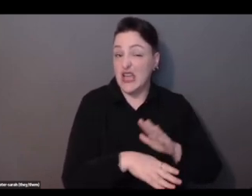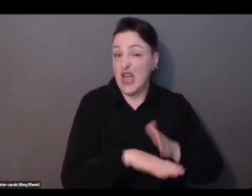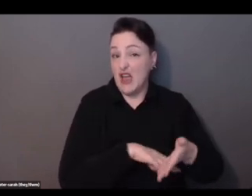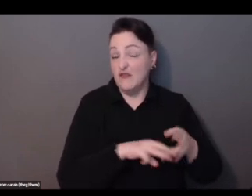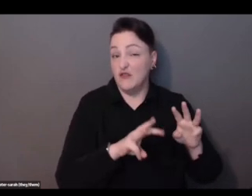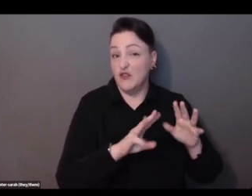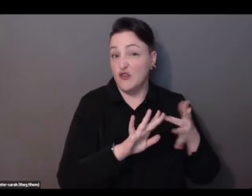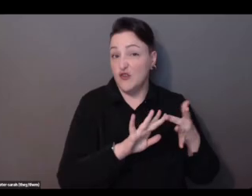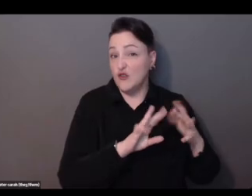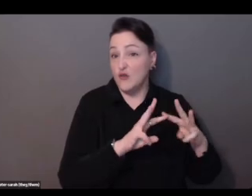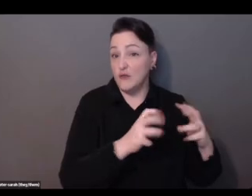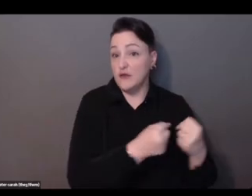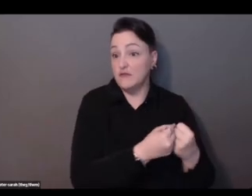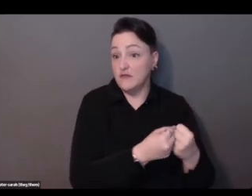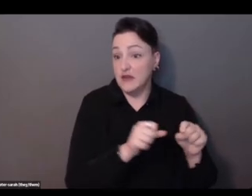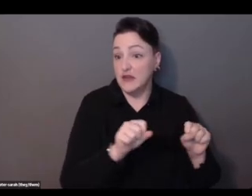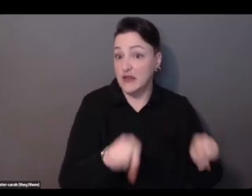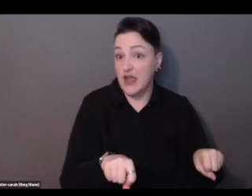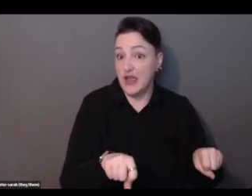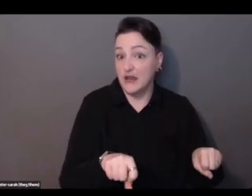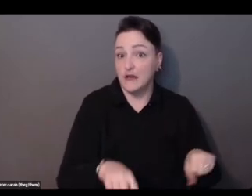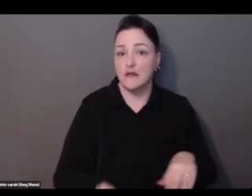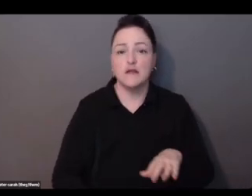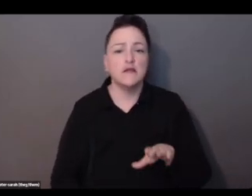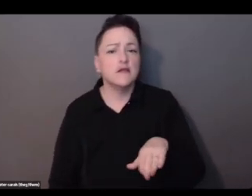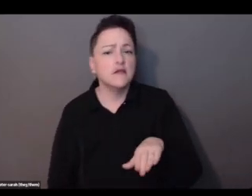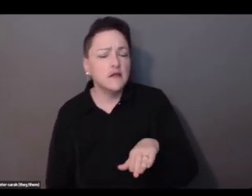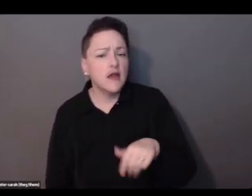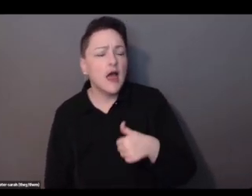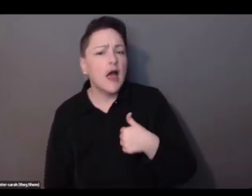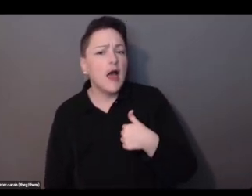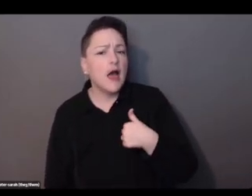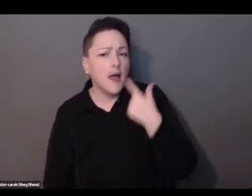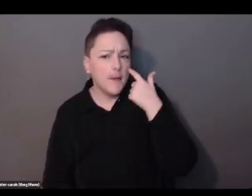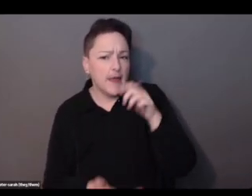Laurin, I believe I saw a question in regards to the decision to